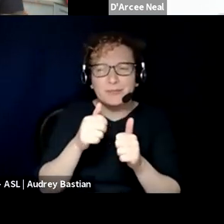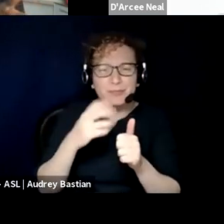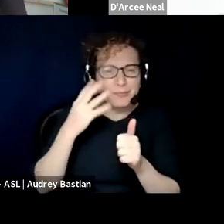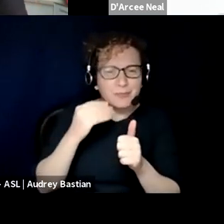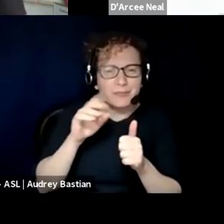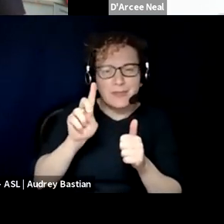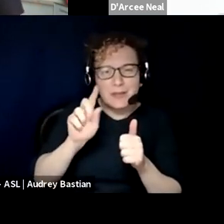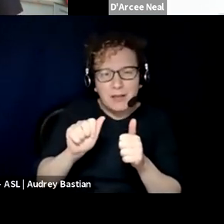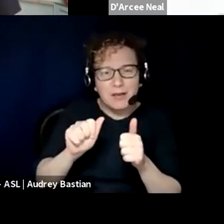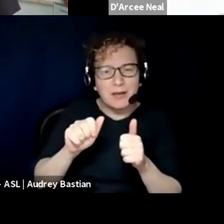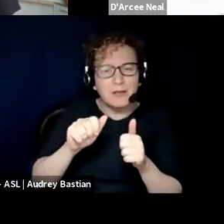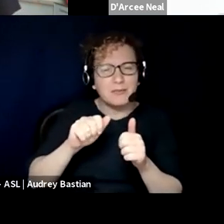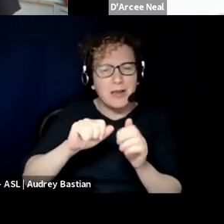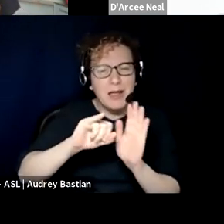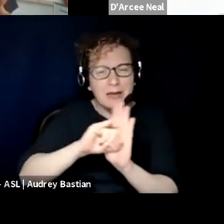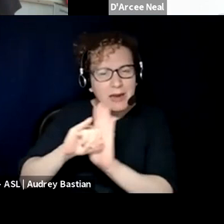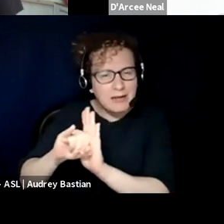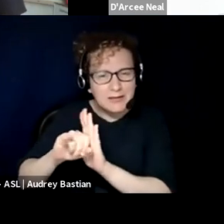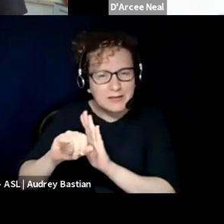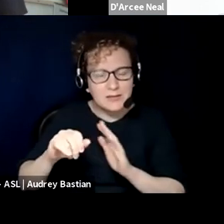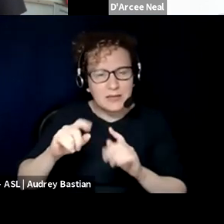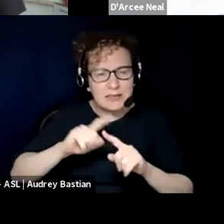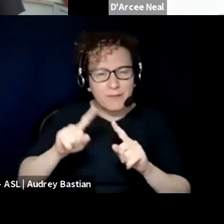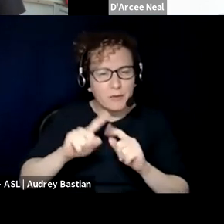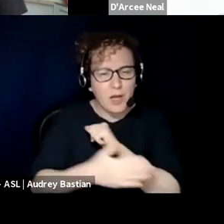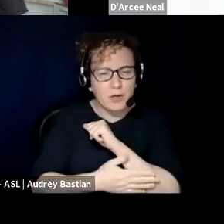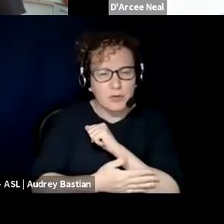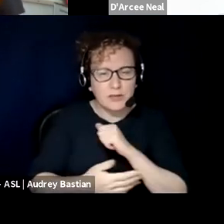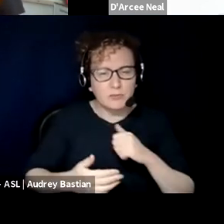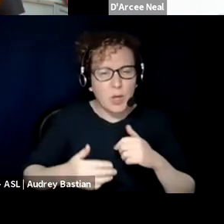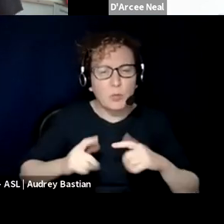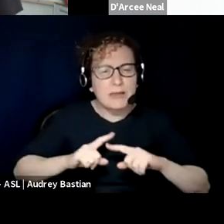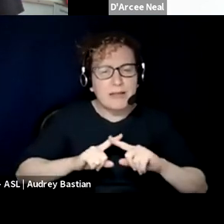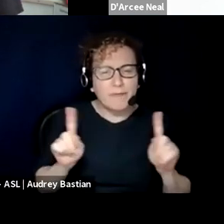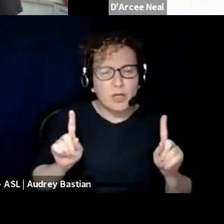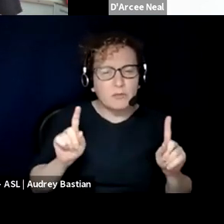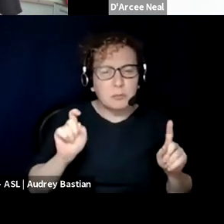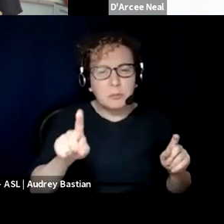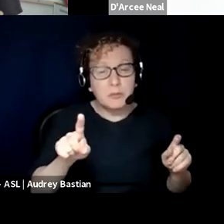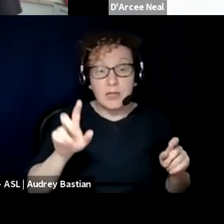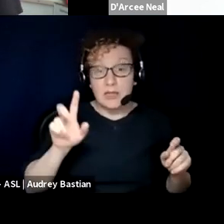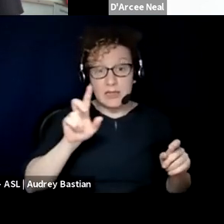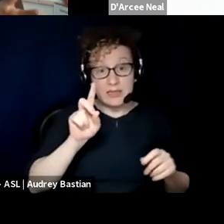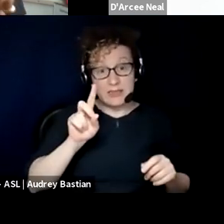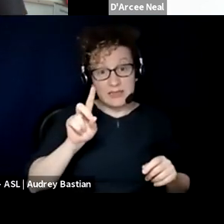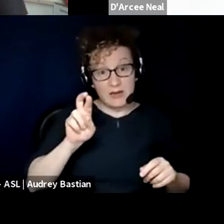or other identities in different countries? So D'Arcee, you traveled to multiple countries.